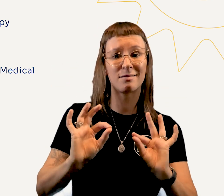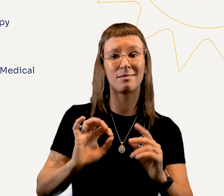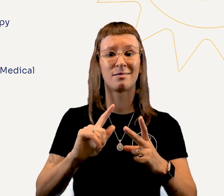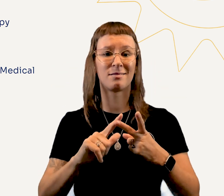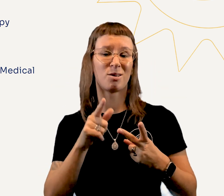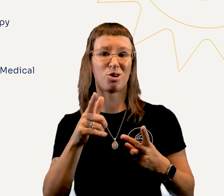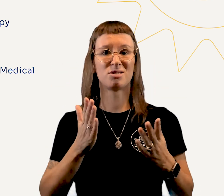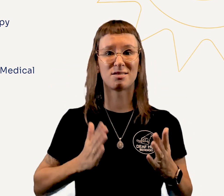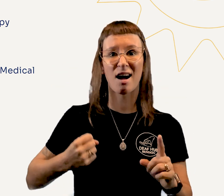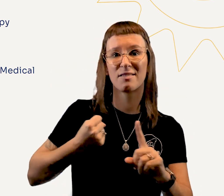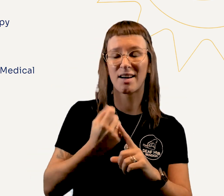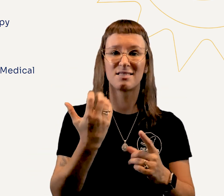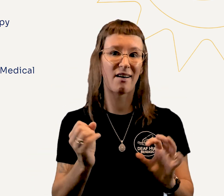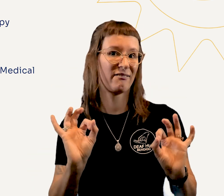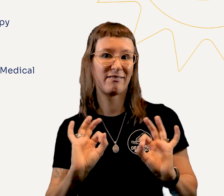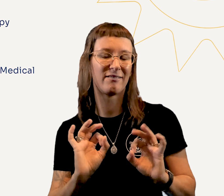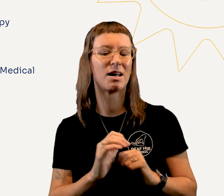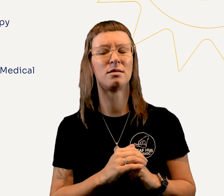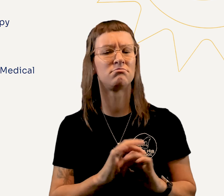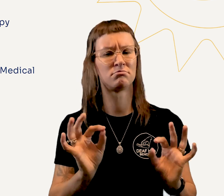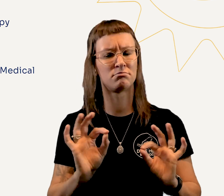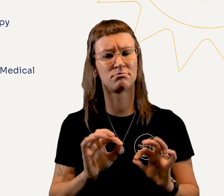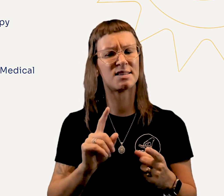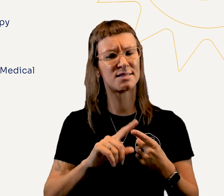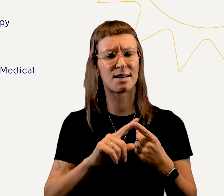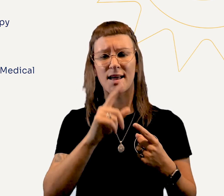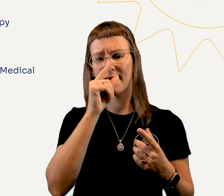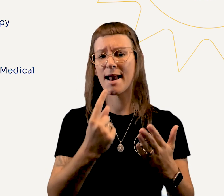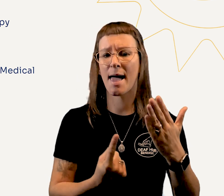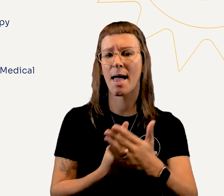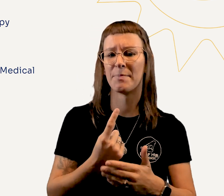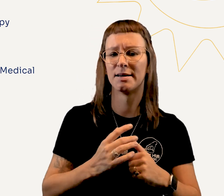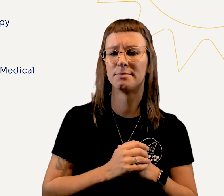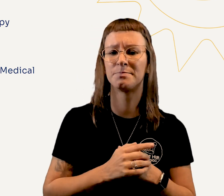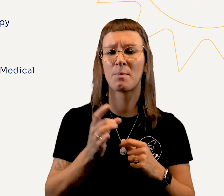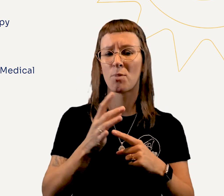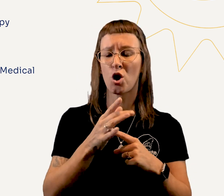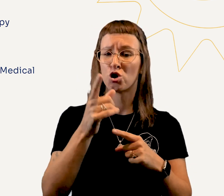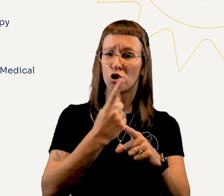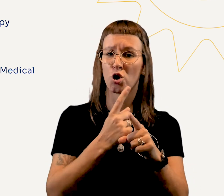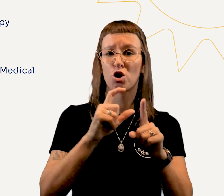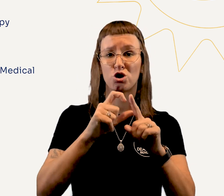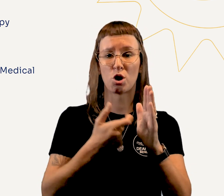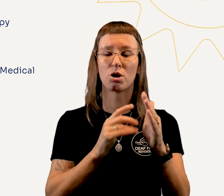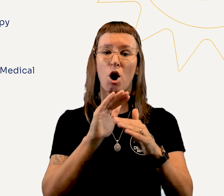Also, just because a therapy is natural, does not mean that there won't be side effects or that it won't interact with other medications you are taking,